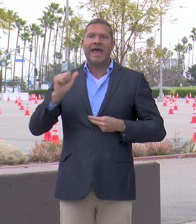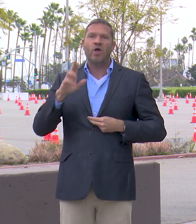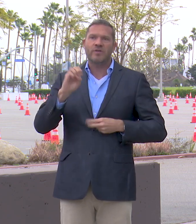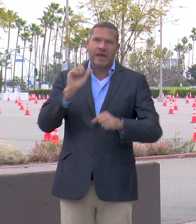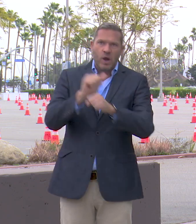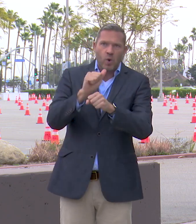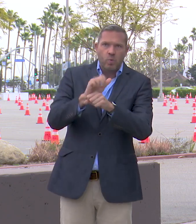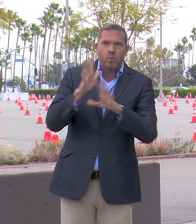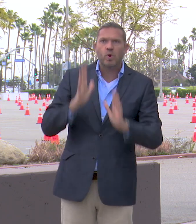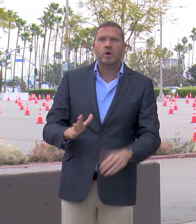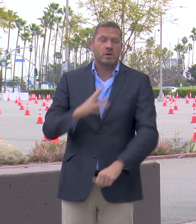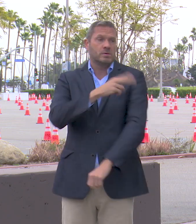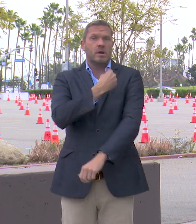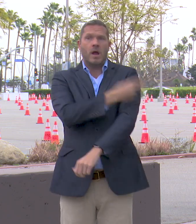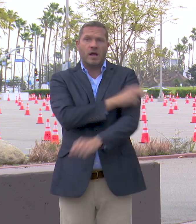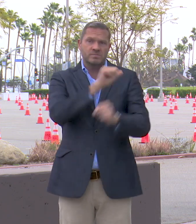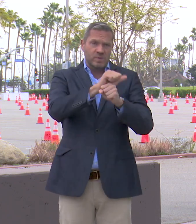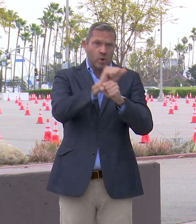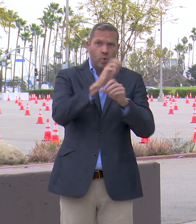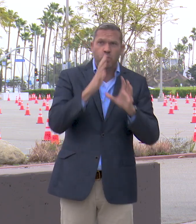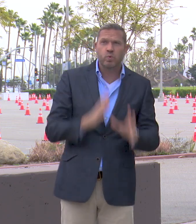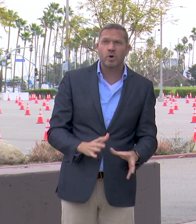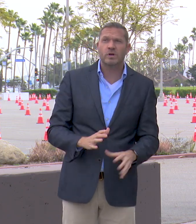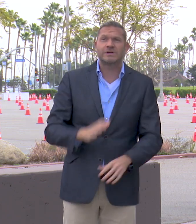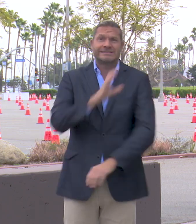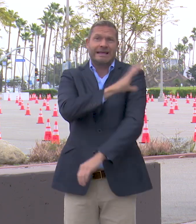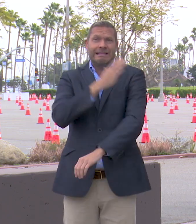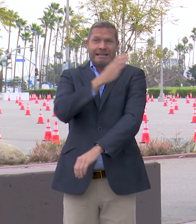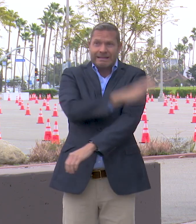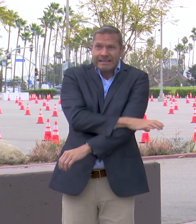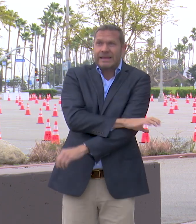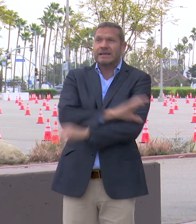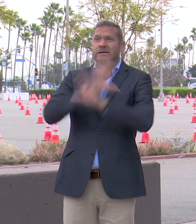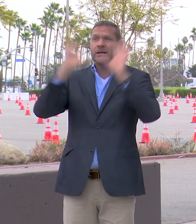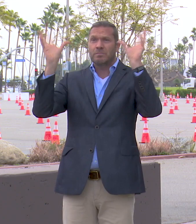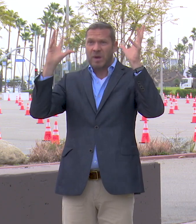clinics, paramedics, we have a lot of our firefighters were in there, our dentists,